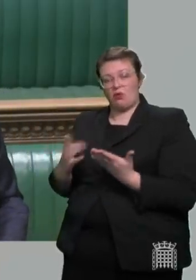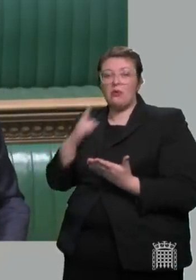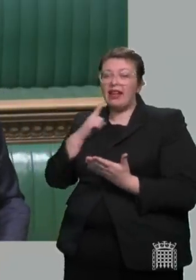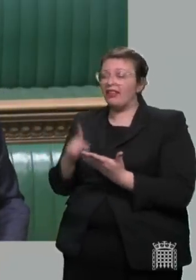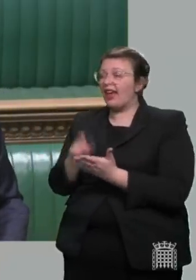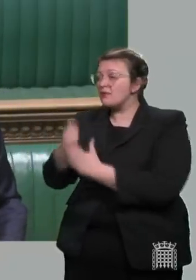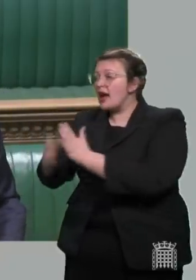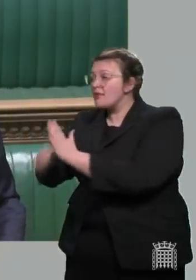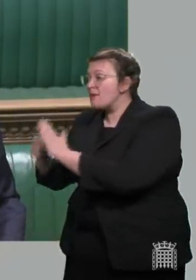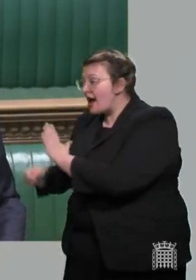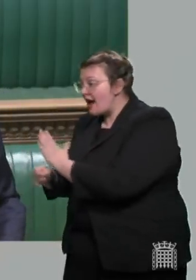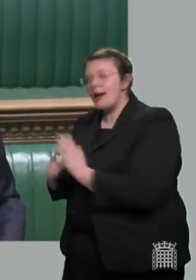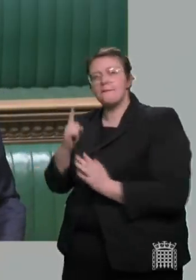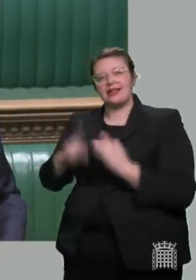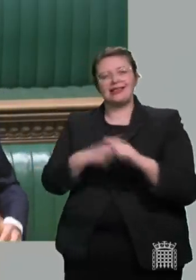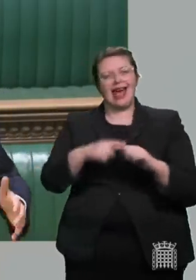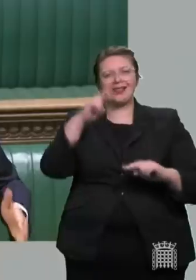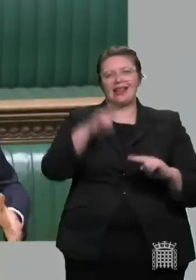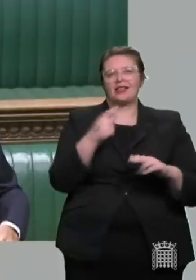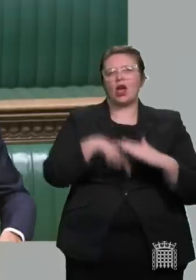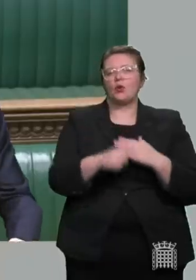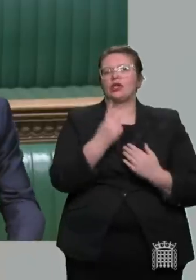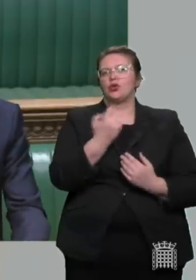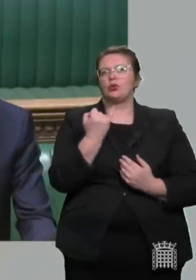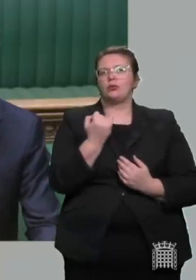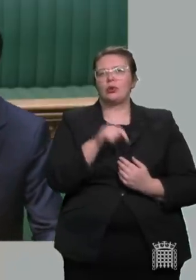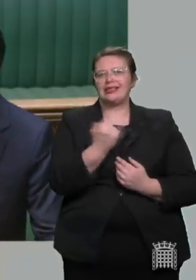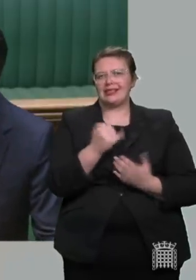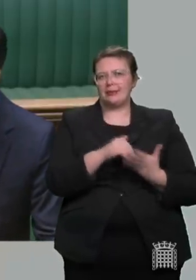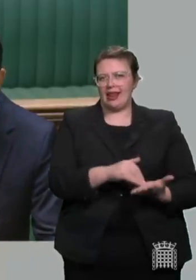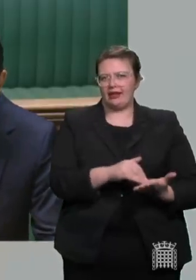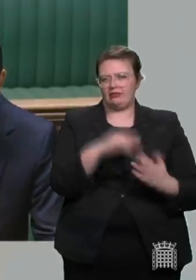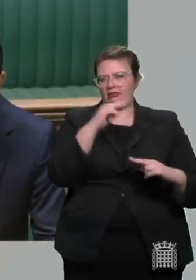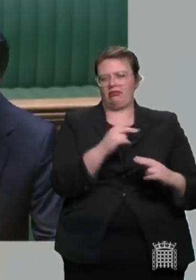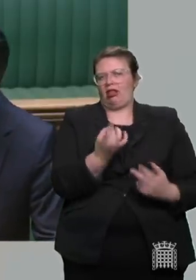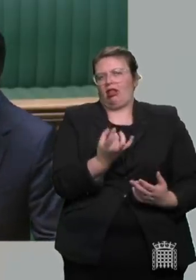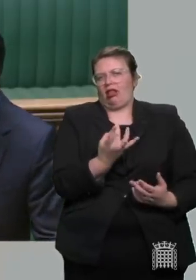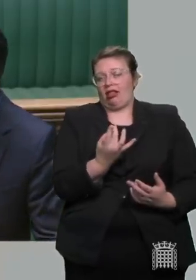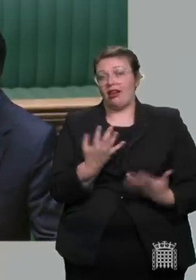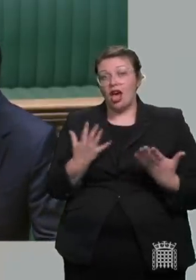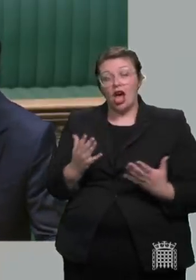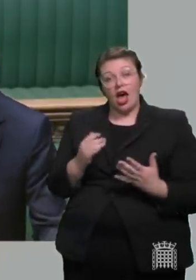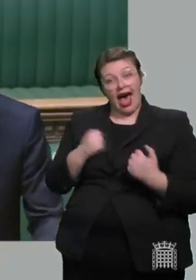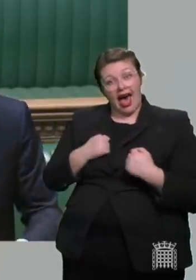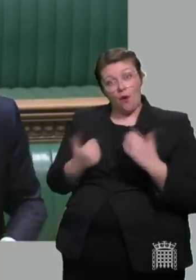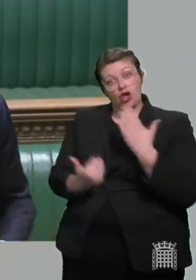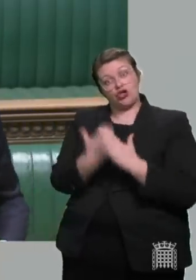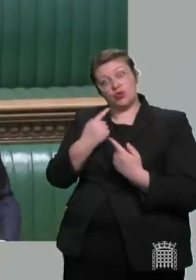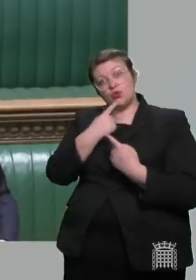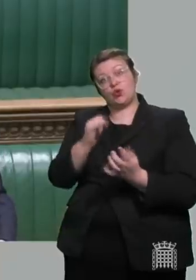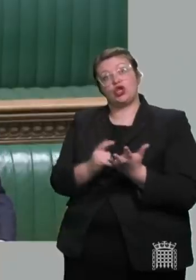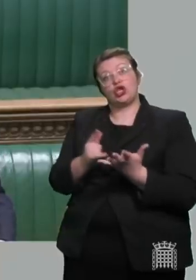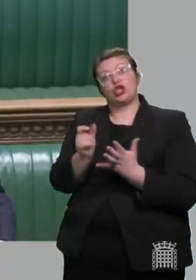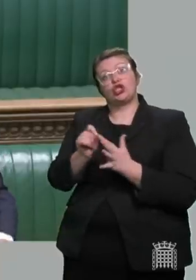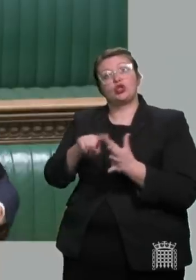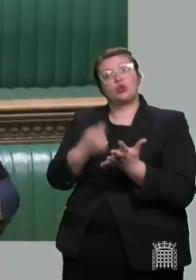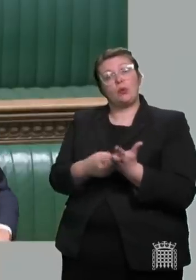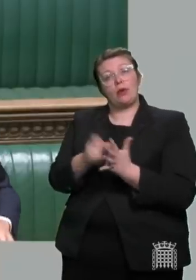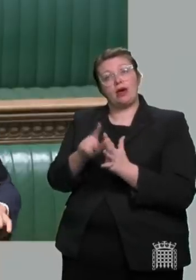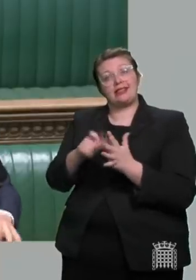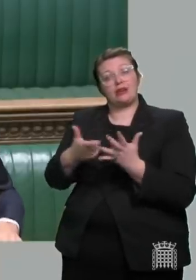£2.6 million. With the super deduction, they can now reduce it by £13 million. We have never tried